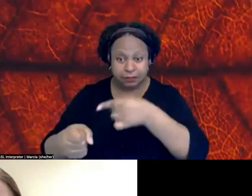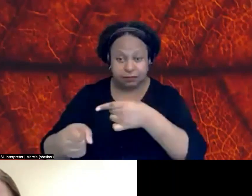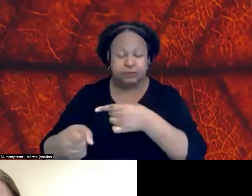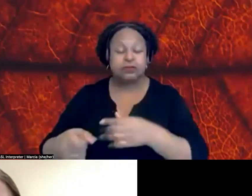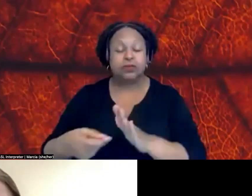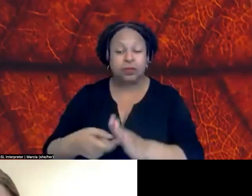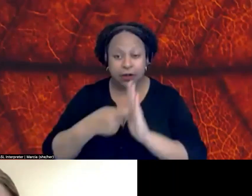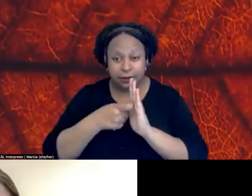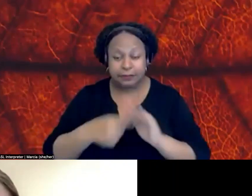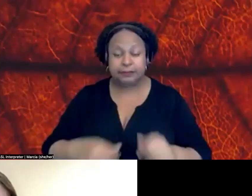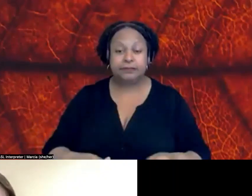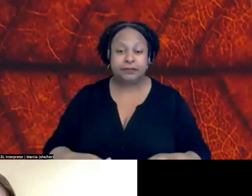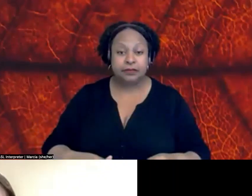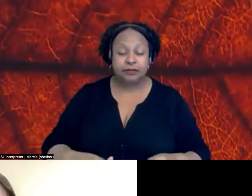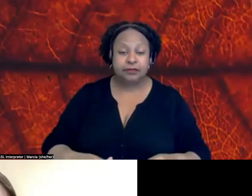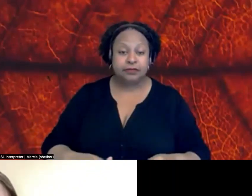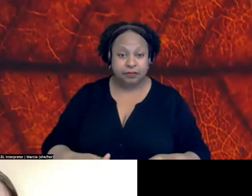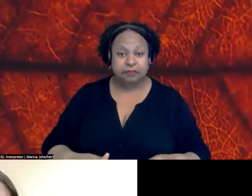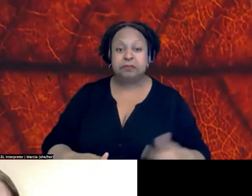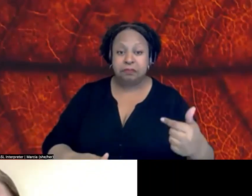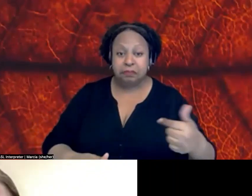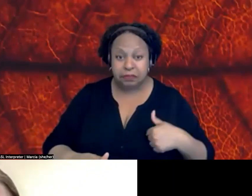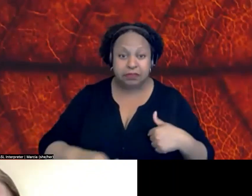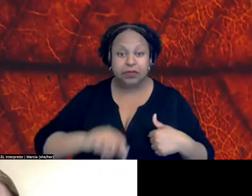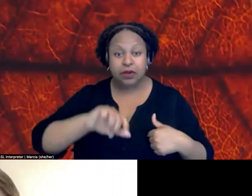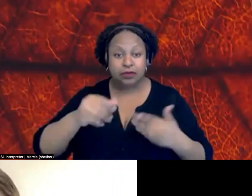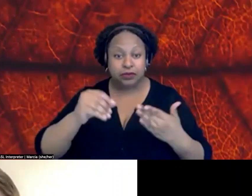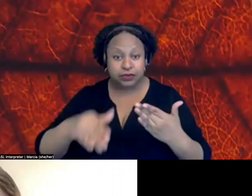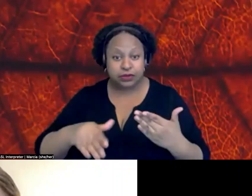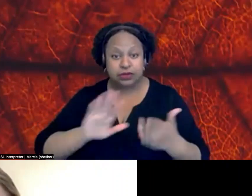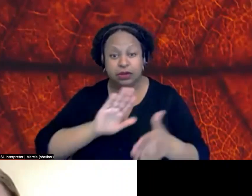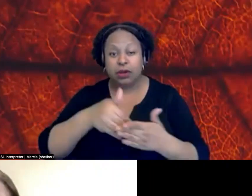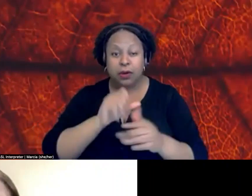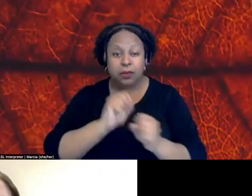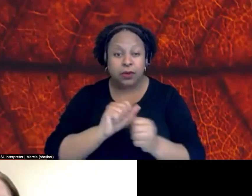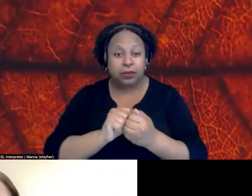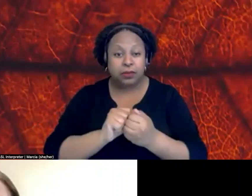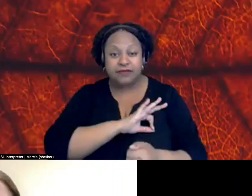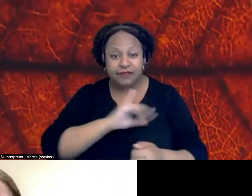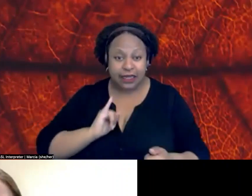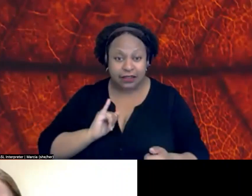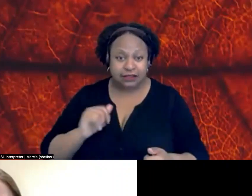my classmates and myself all working with a faculty member on a research project.